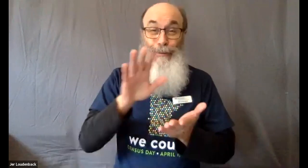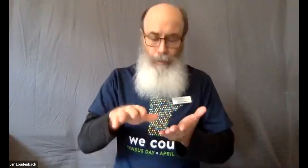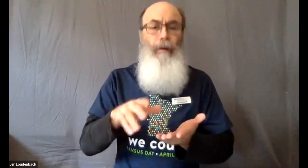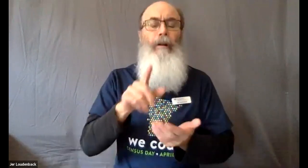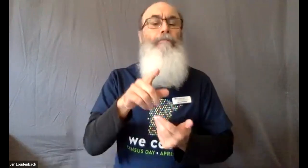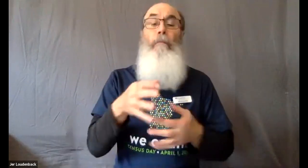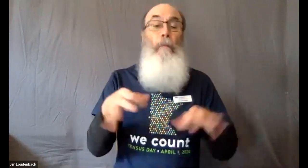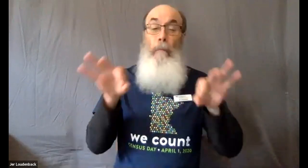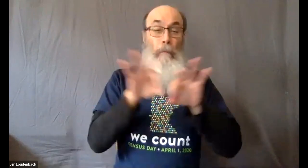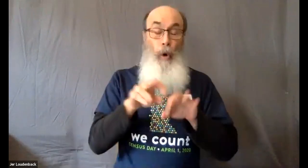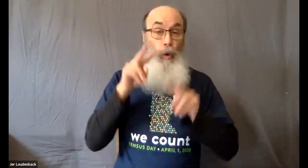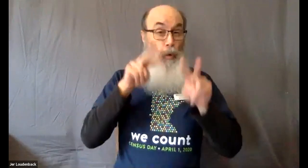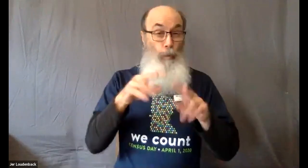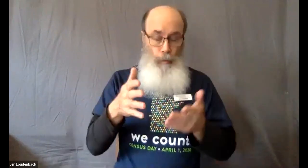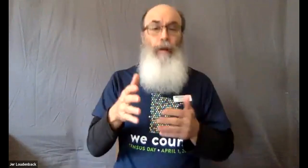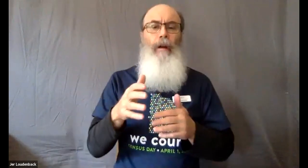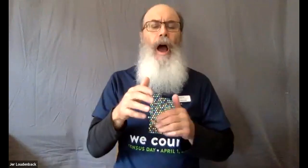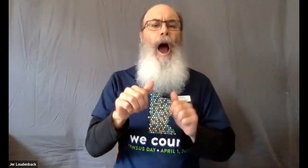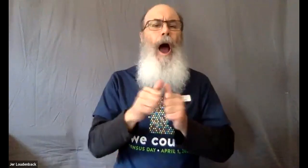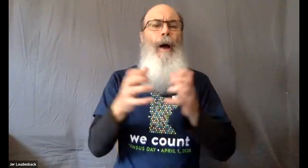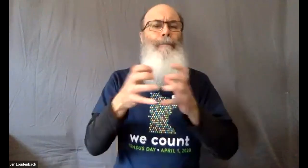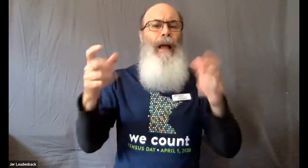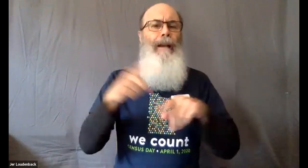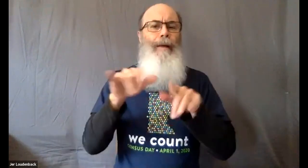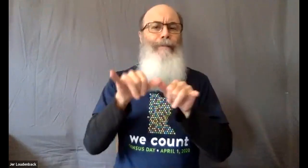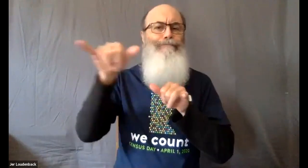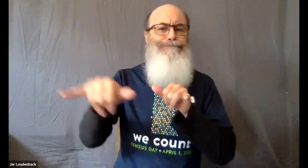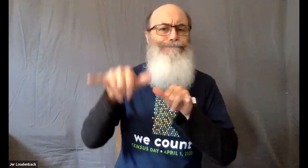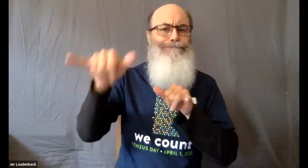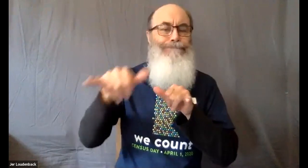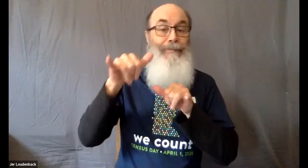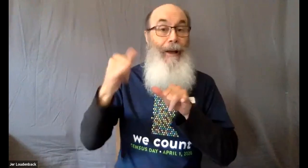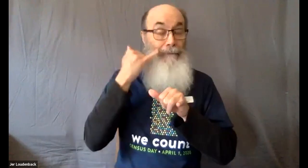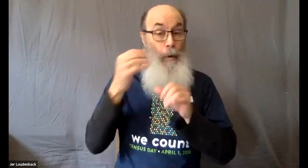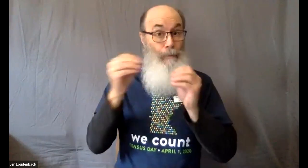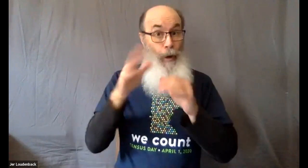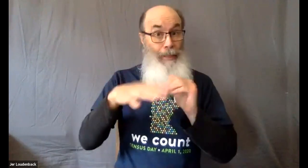where do we count them? Do we count them at home or in their dorm? >> Jer: